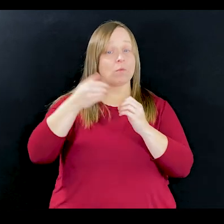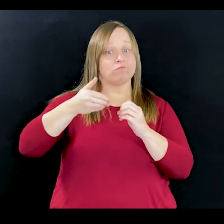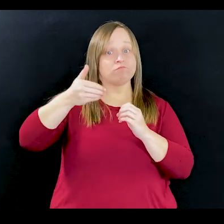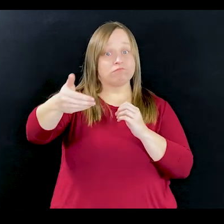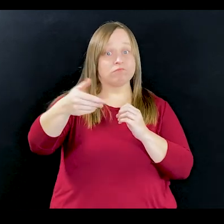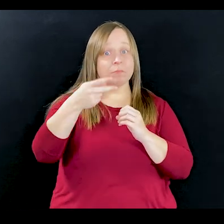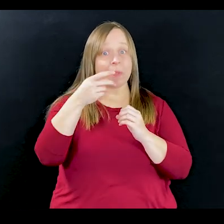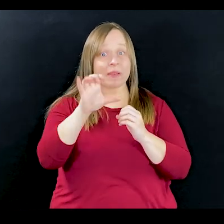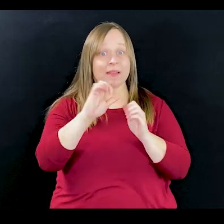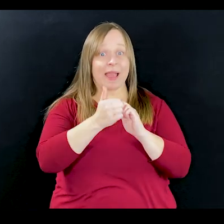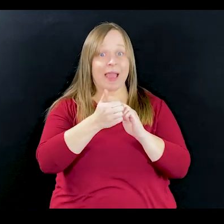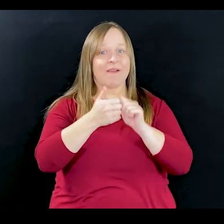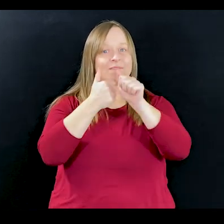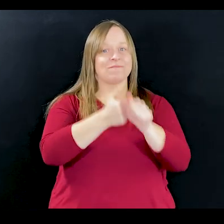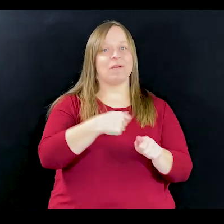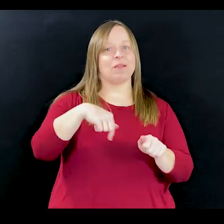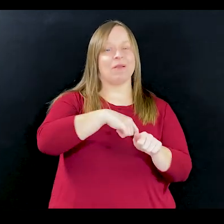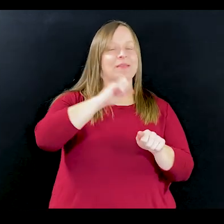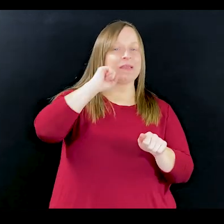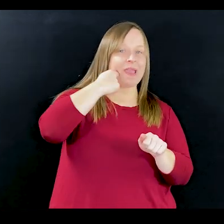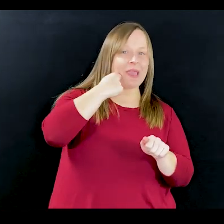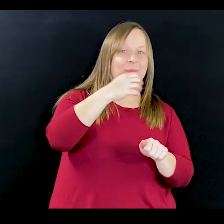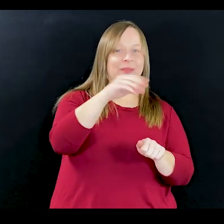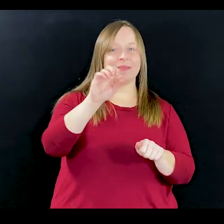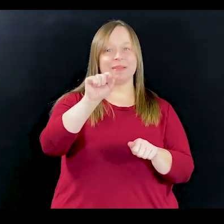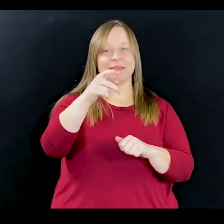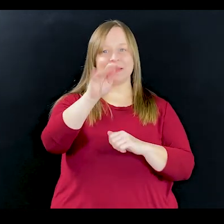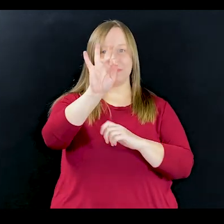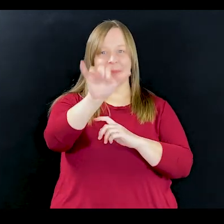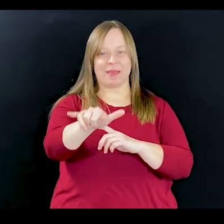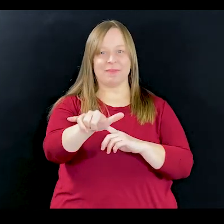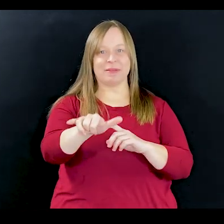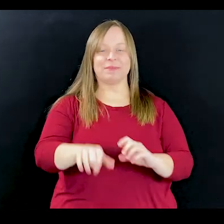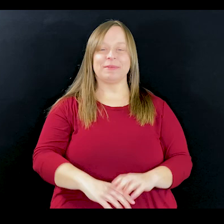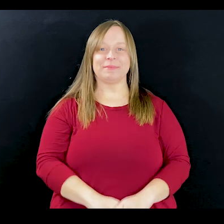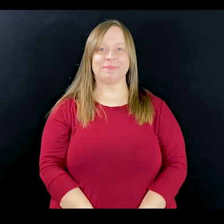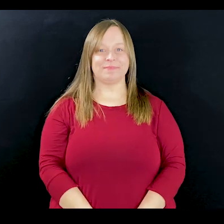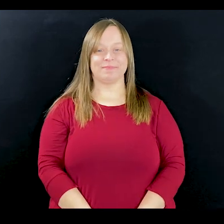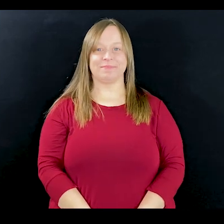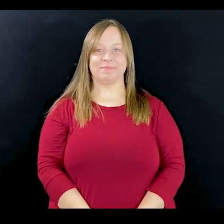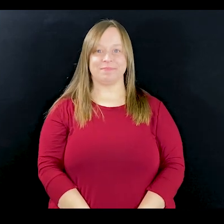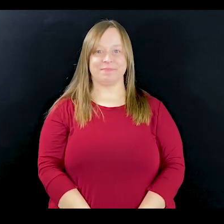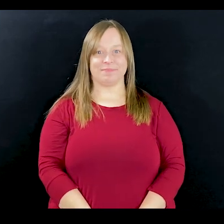To listen to more Empire State of Rights: Closed Captioned, follow us on iTunes and Spotify.